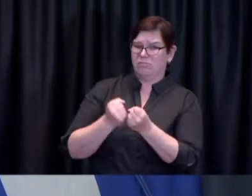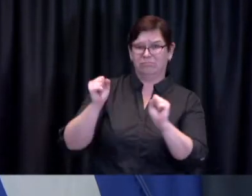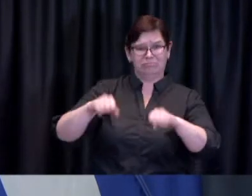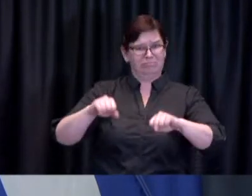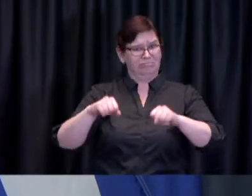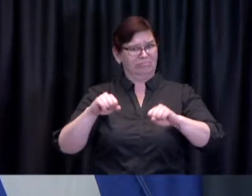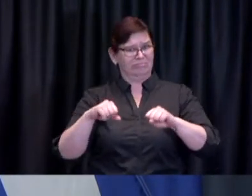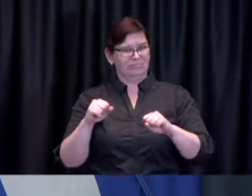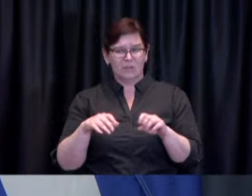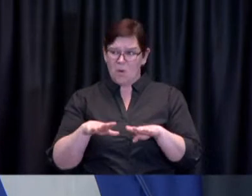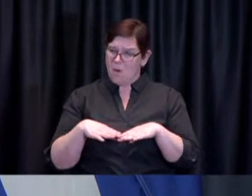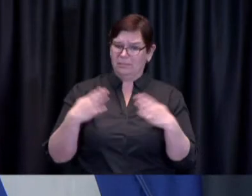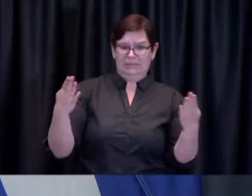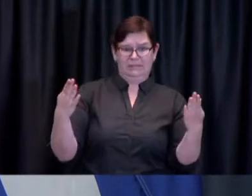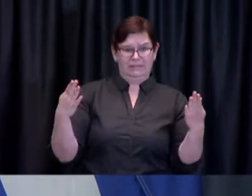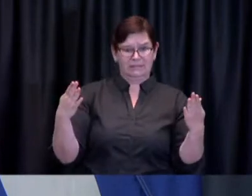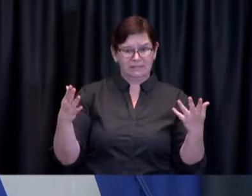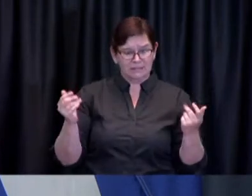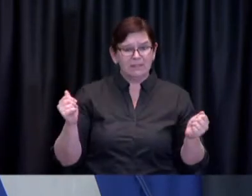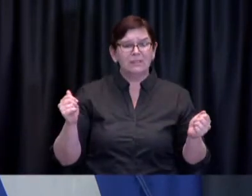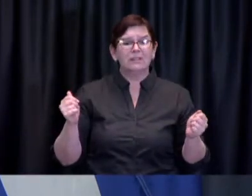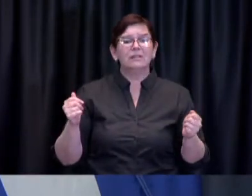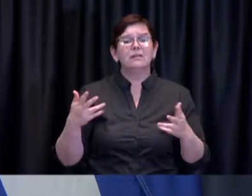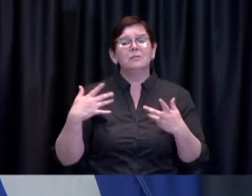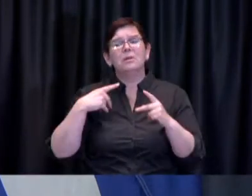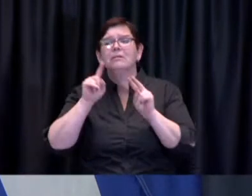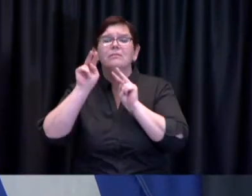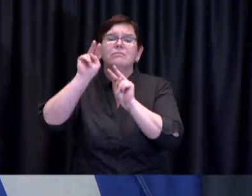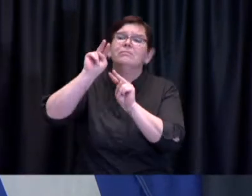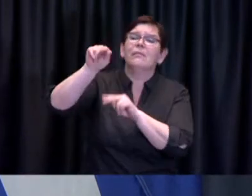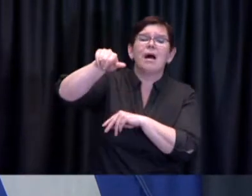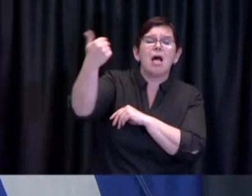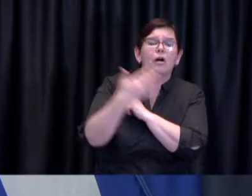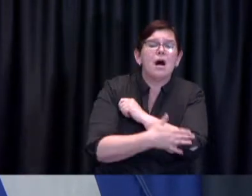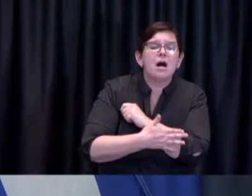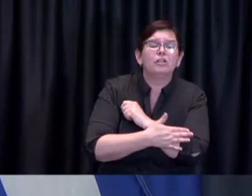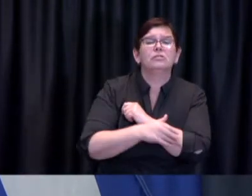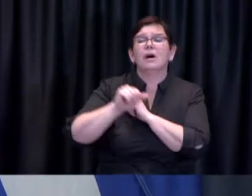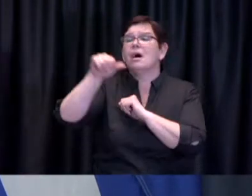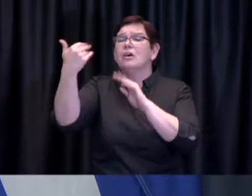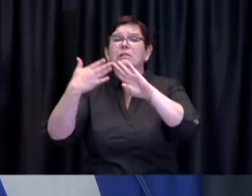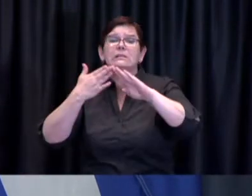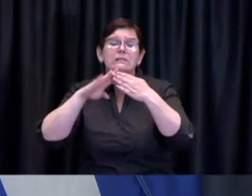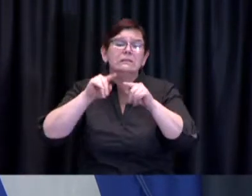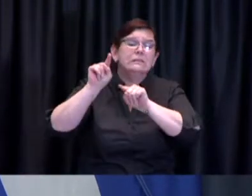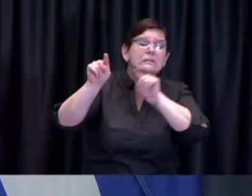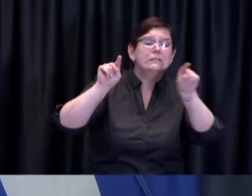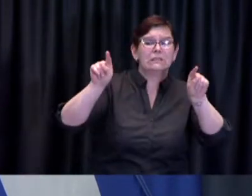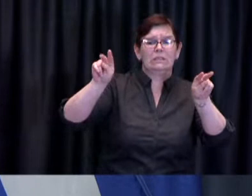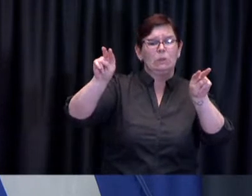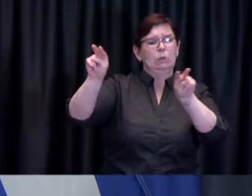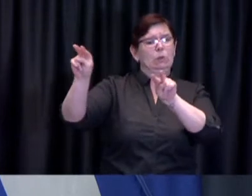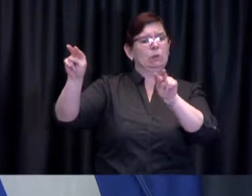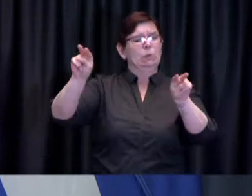the experiences from other jurisdictions to help inform what it is that we do here so that we open